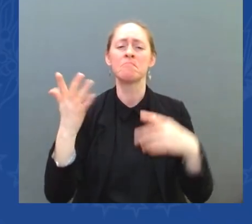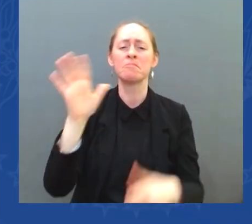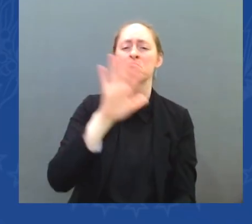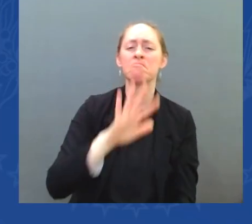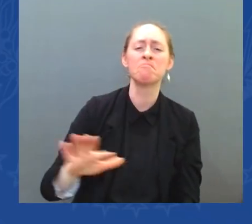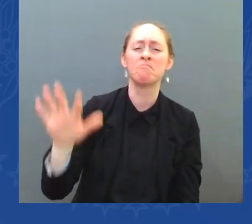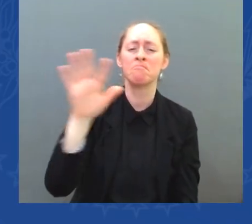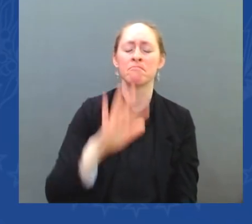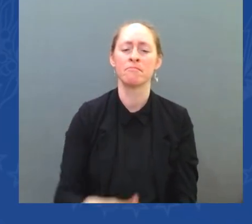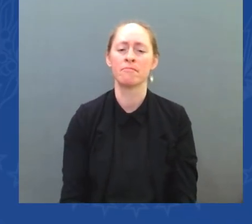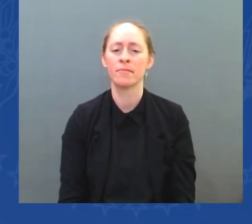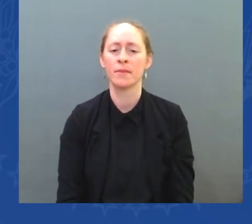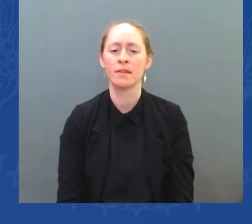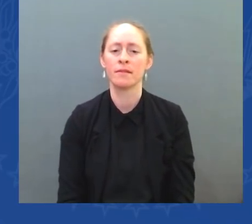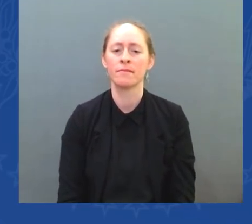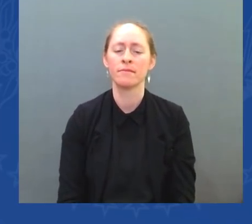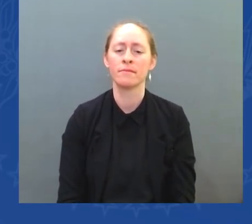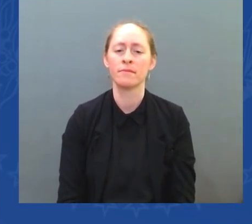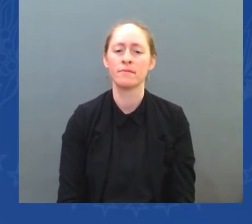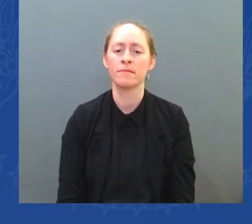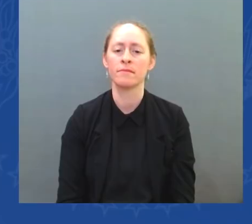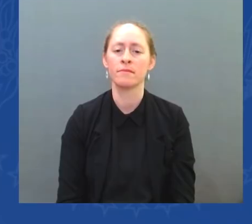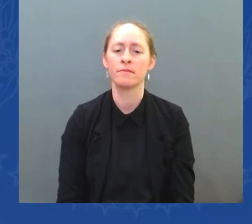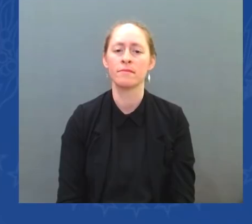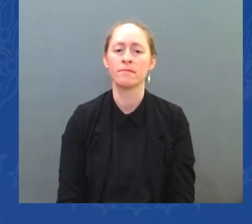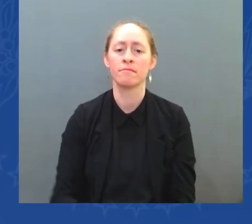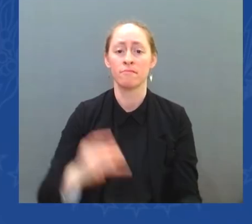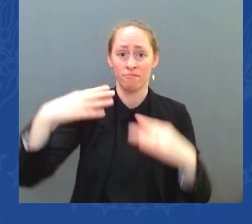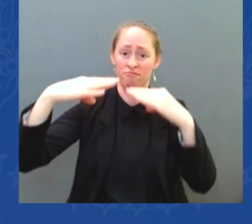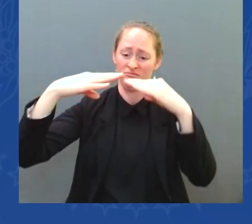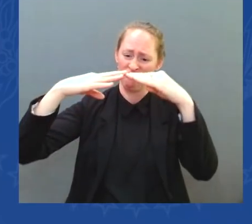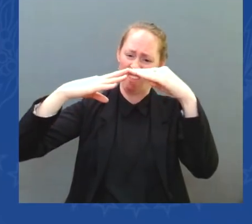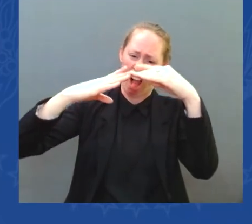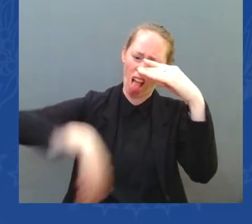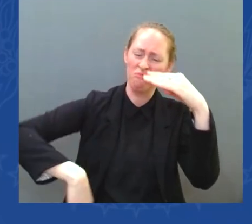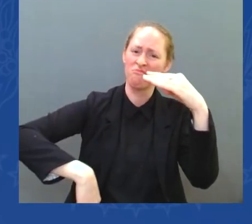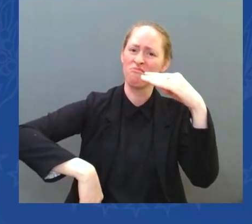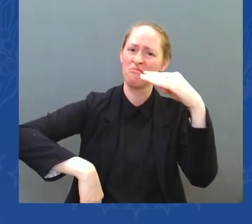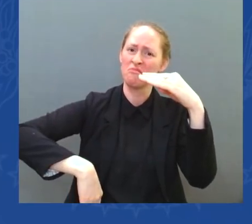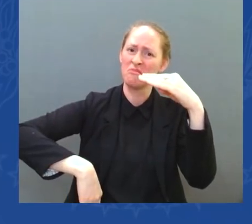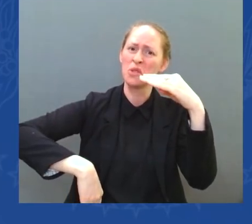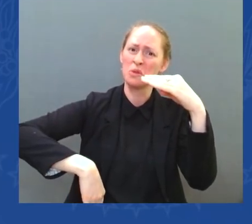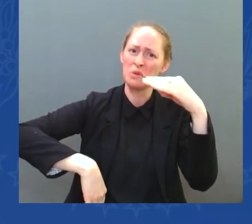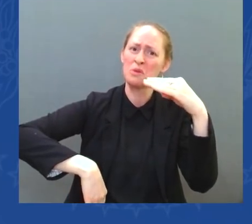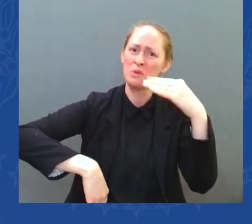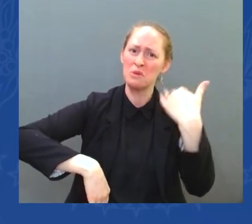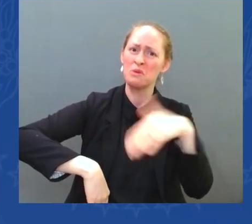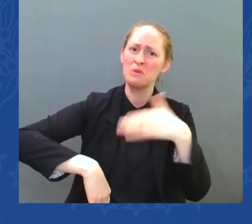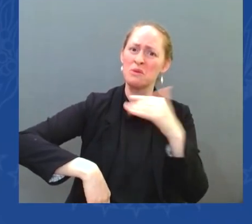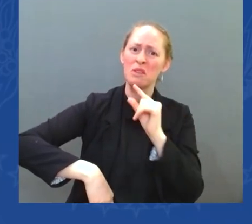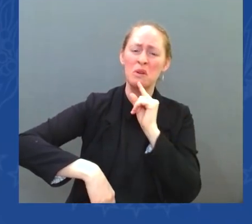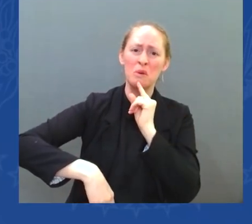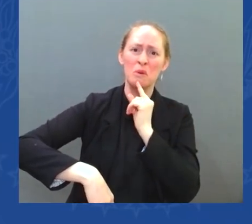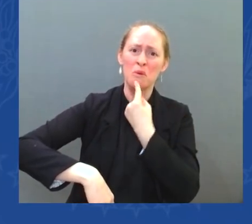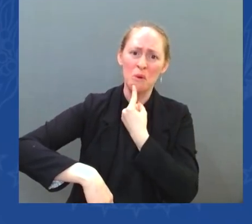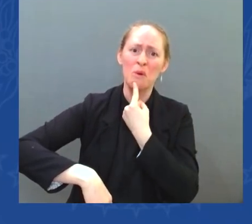And it was a snow day. And that bridge -- if it weren't a snow day -- would have had, at the moment it went down, school buses